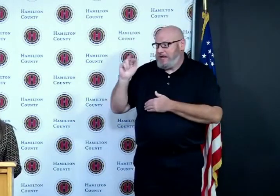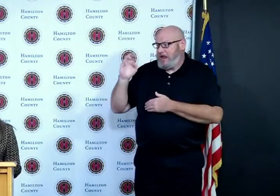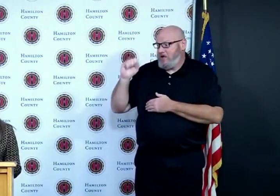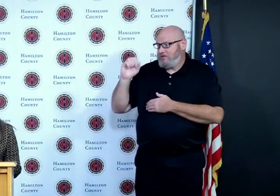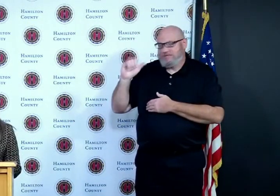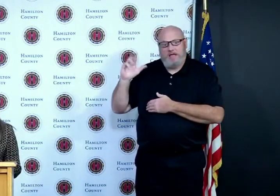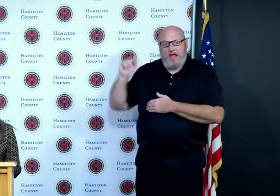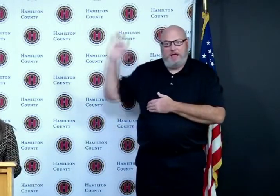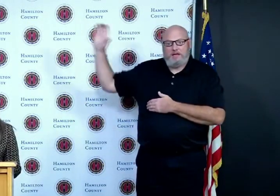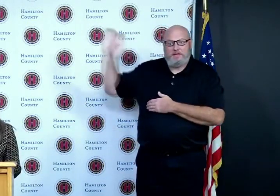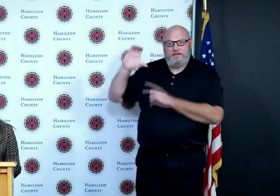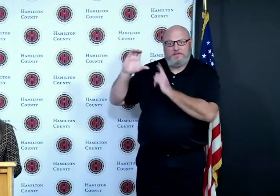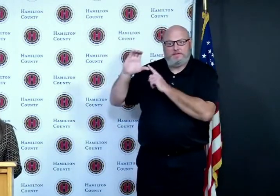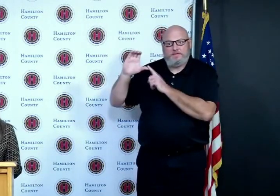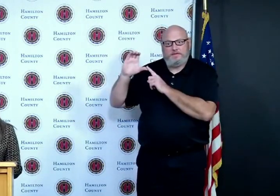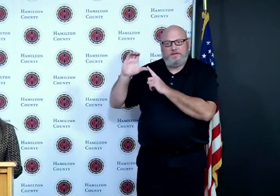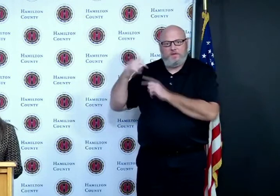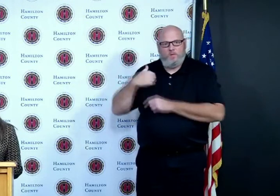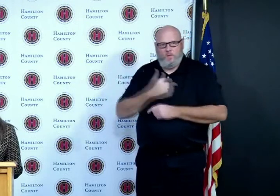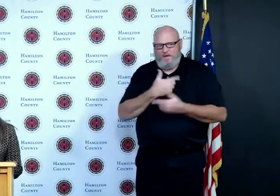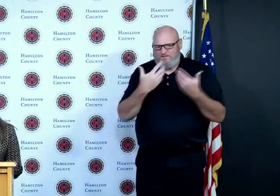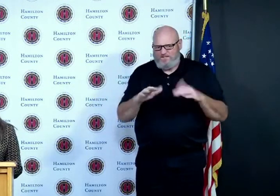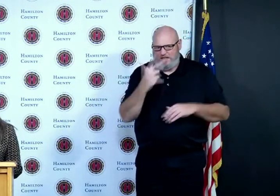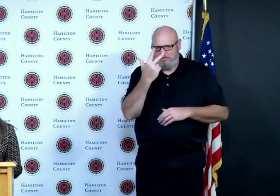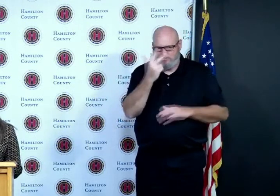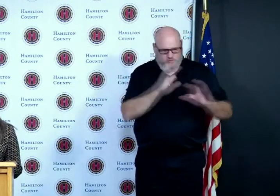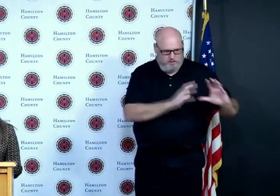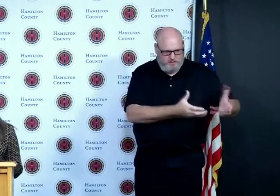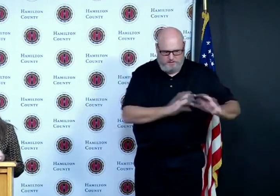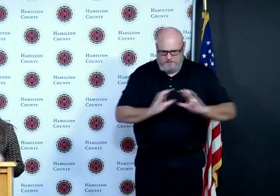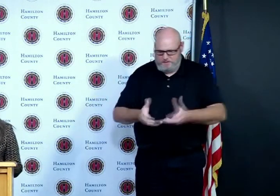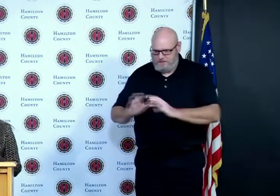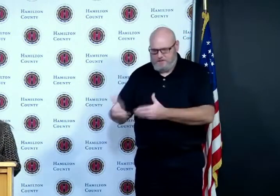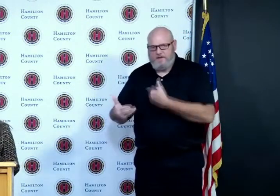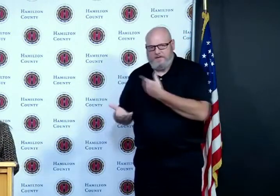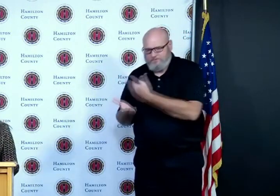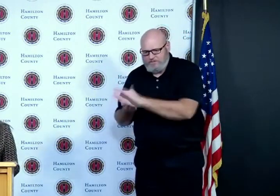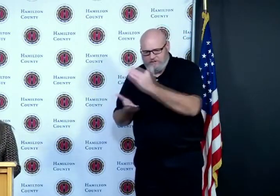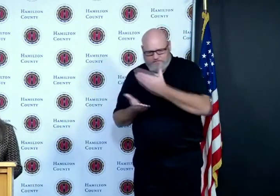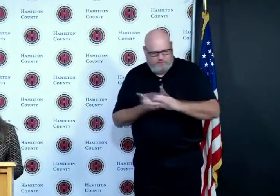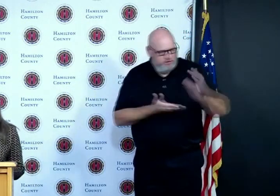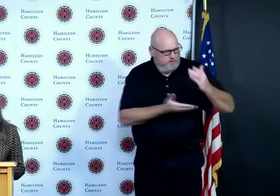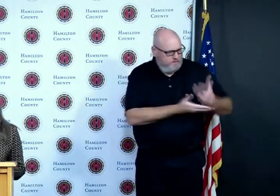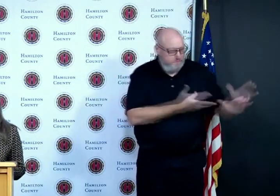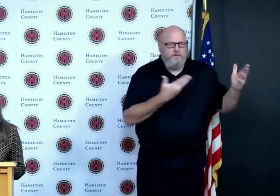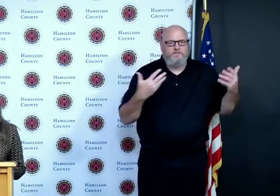government is talking about additional relief for local communities we are watching that closely